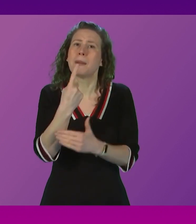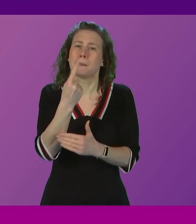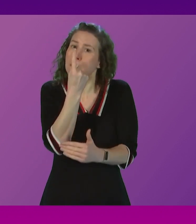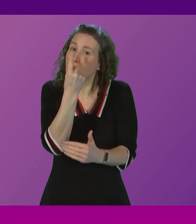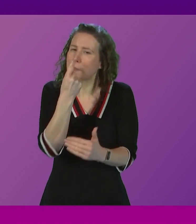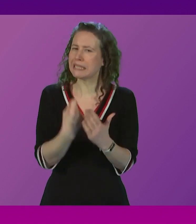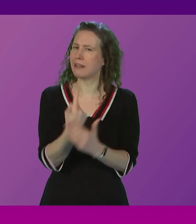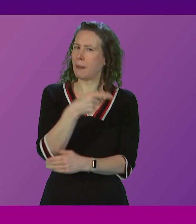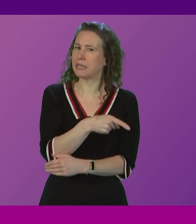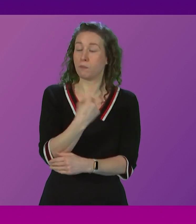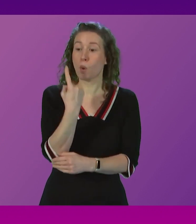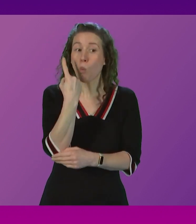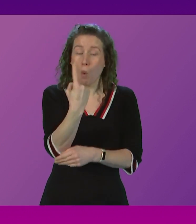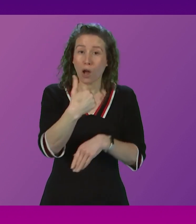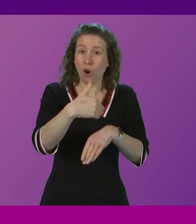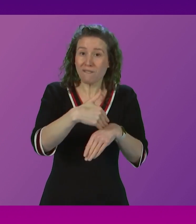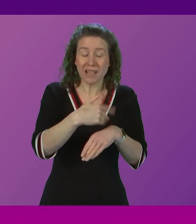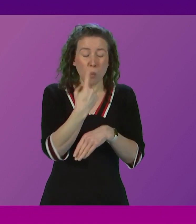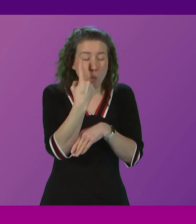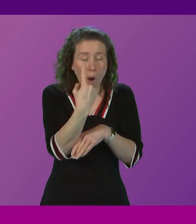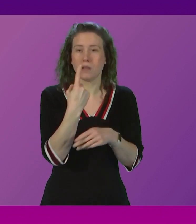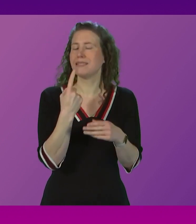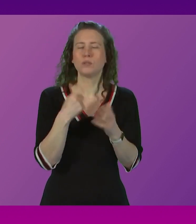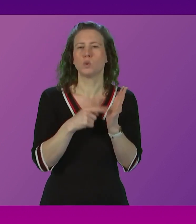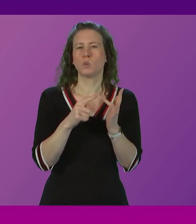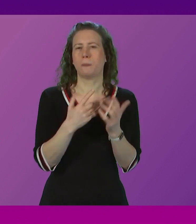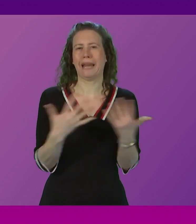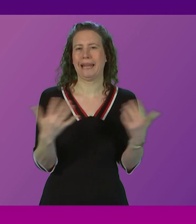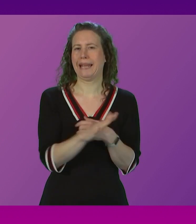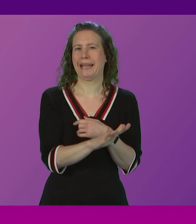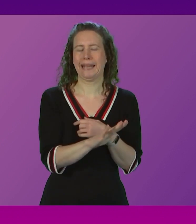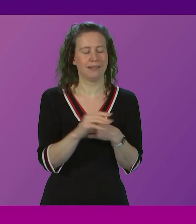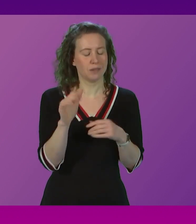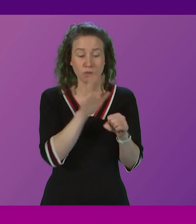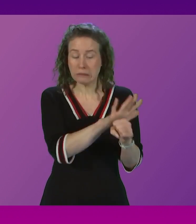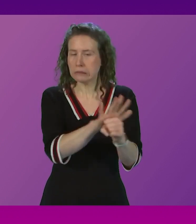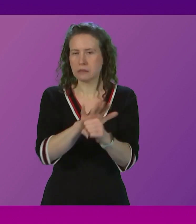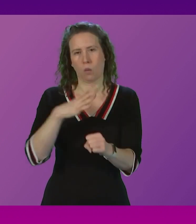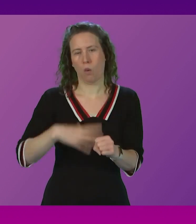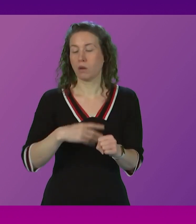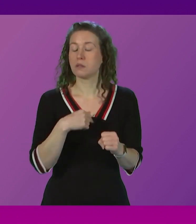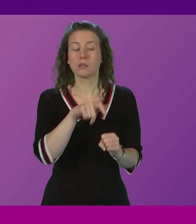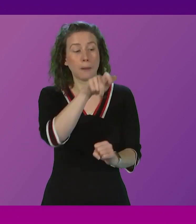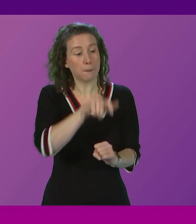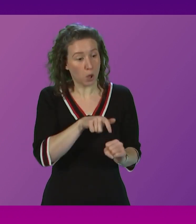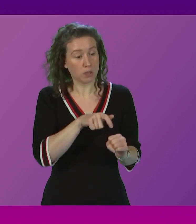One event like that would be one too many. Stopping an accused sex offender